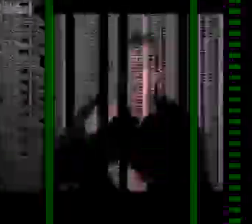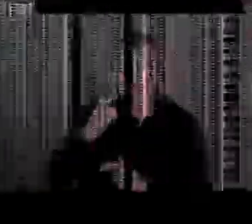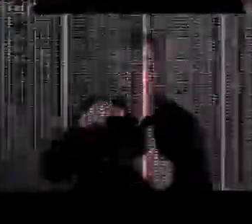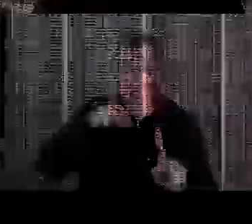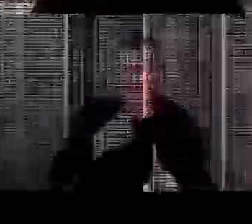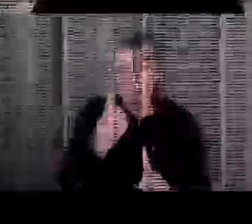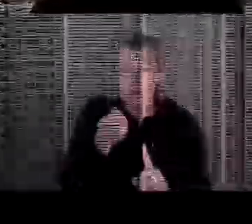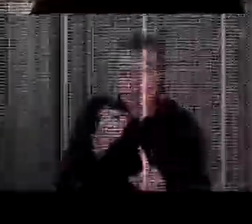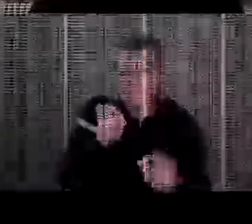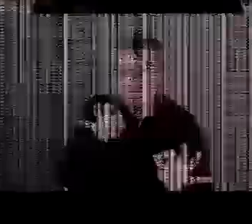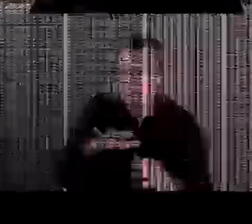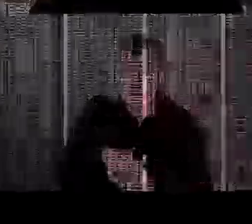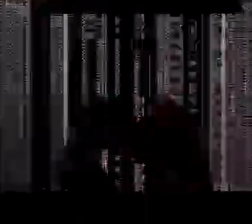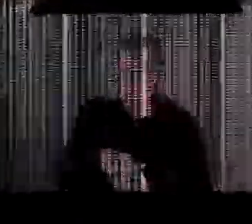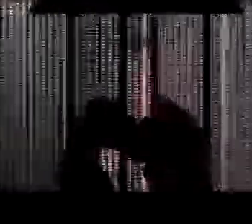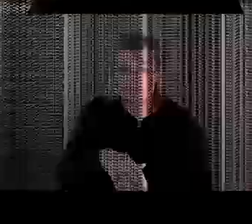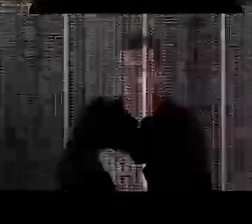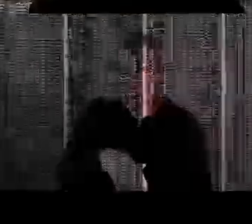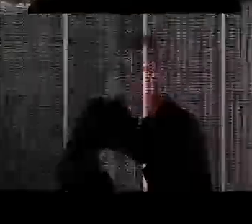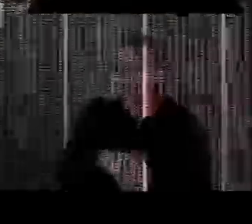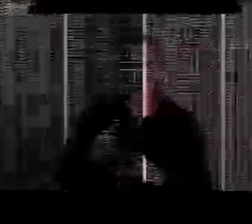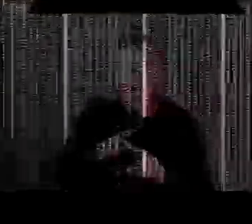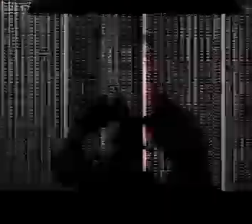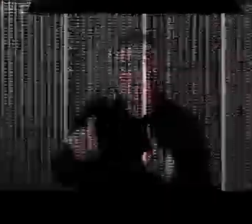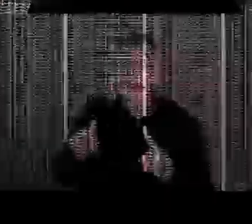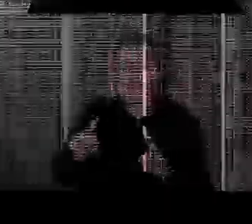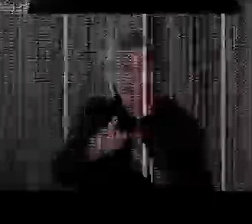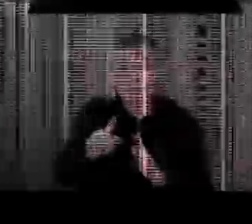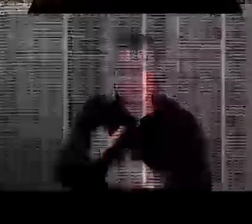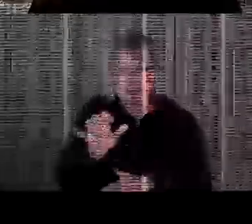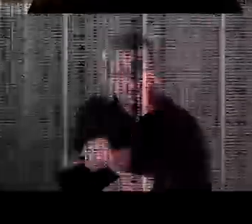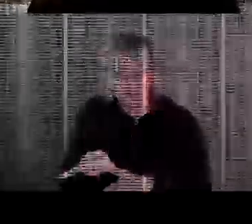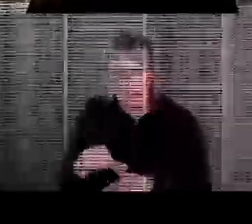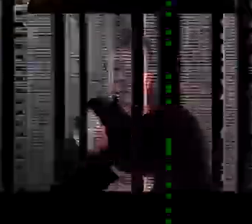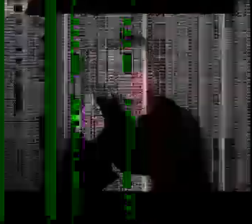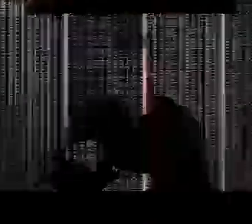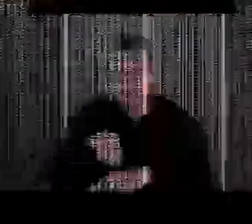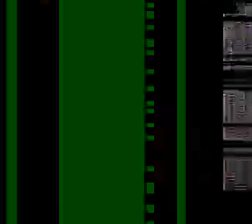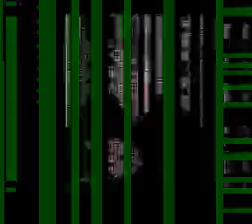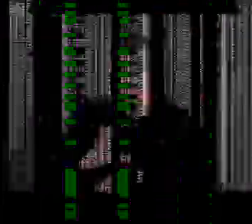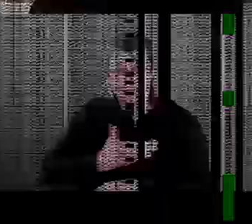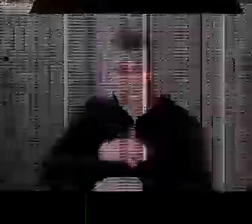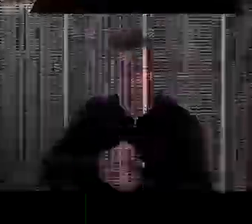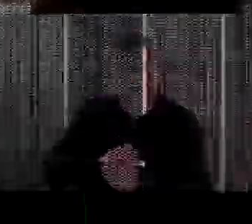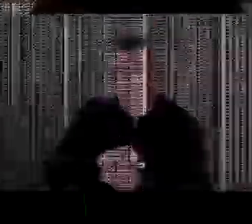feedback, but anecdotes like this should influence our work. We need to pay attention to these